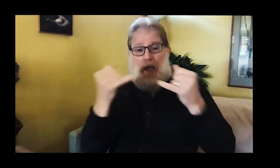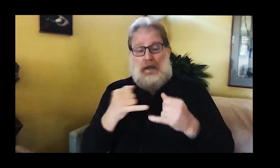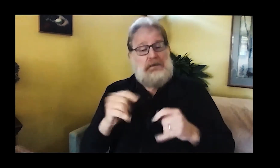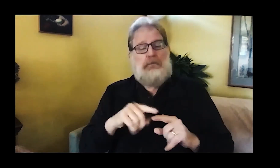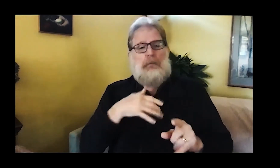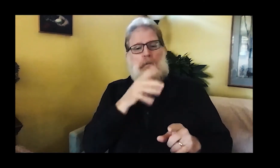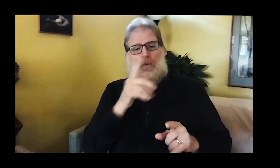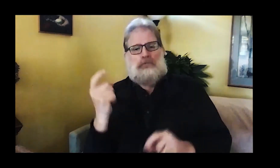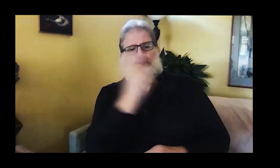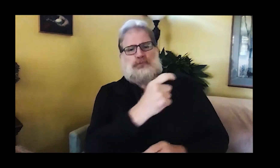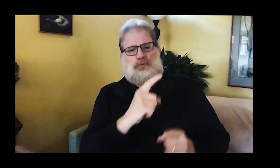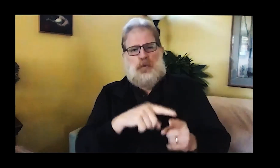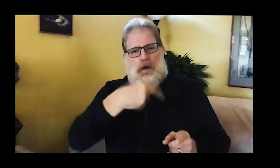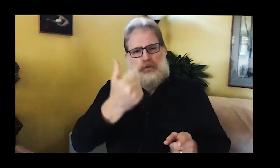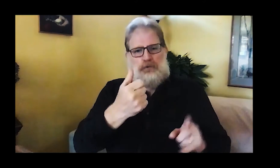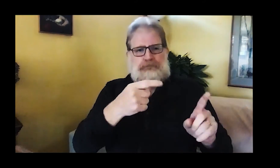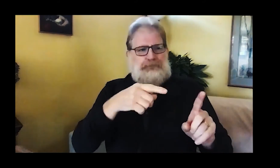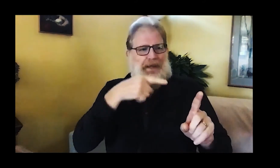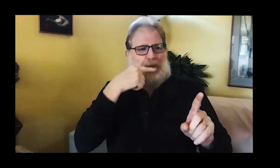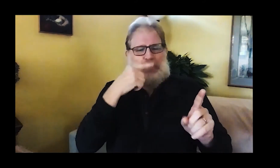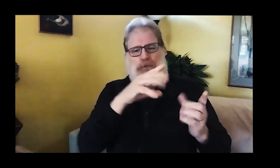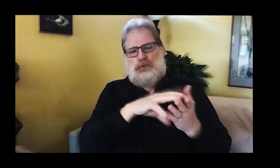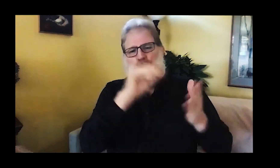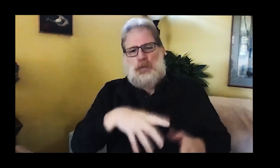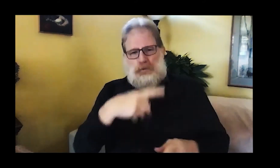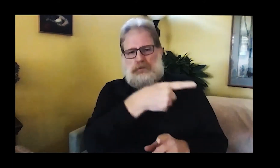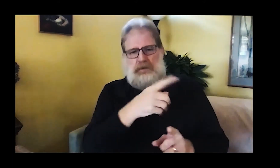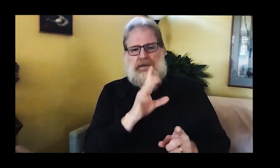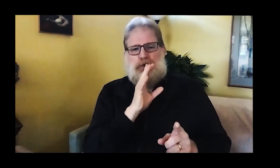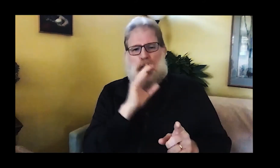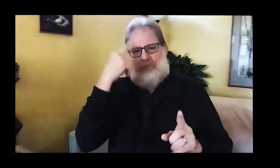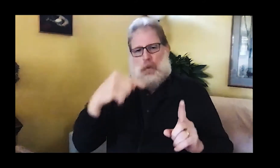but my mother gave the lines to one of the hearing kids who would say my lines for me,